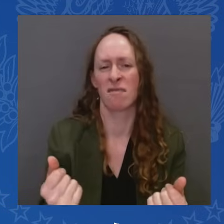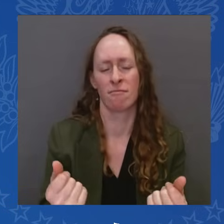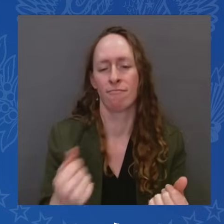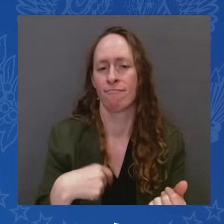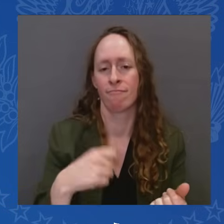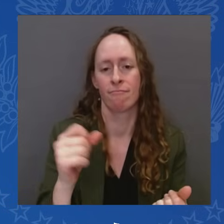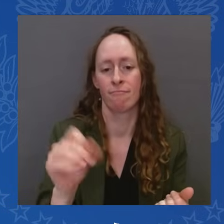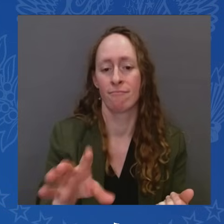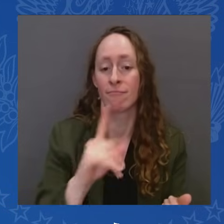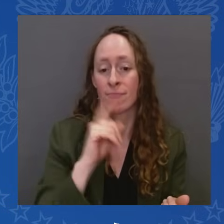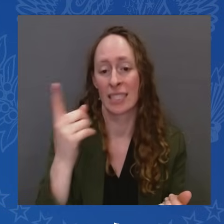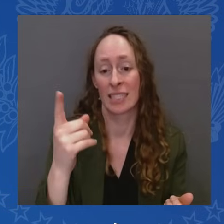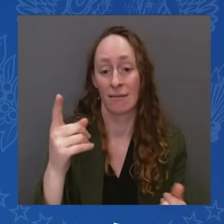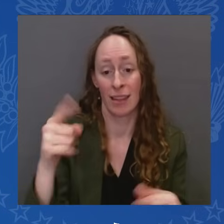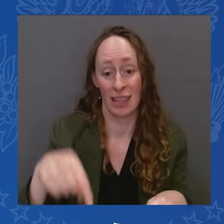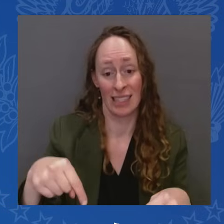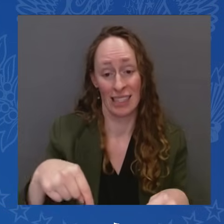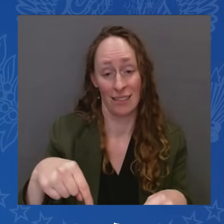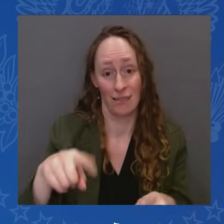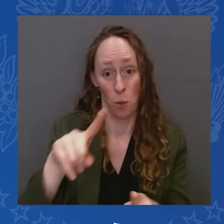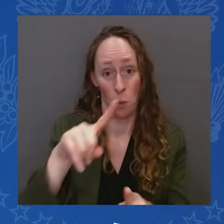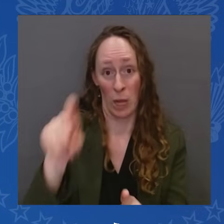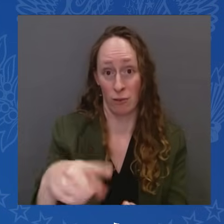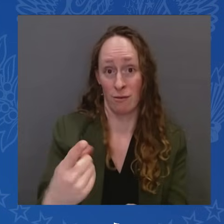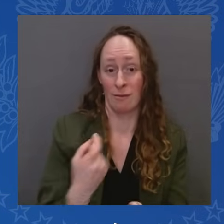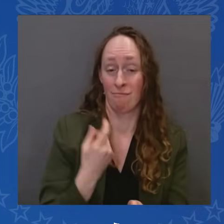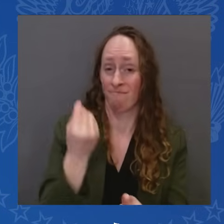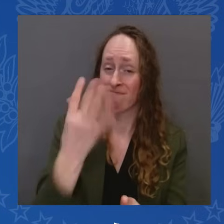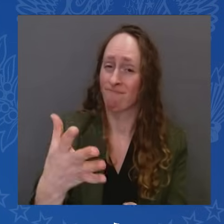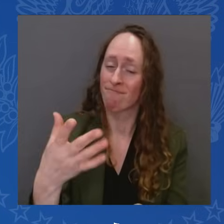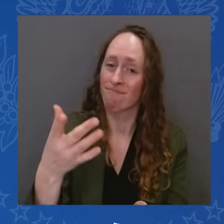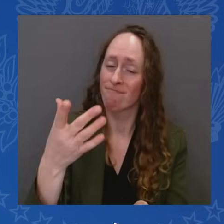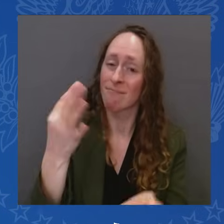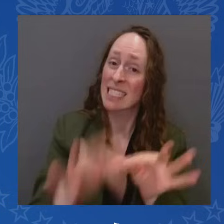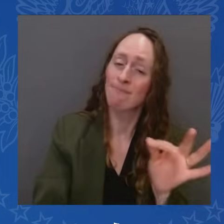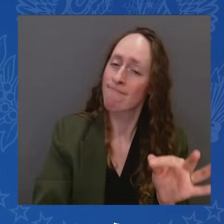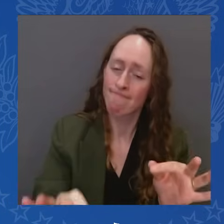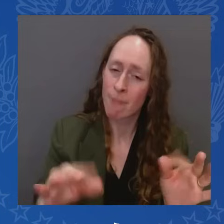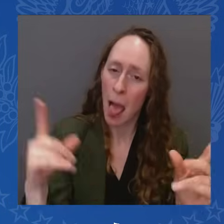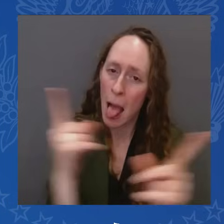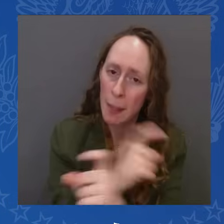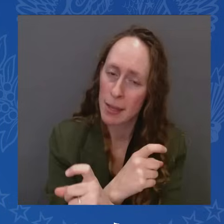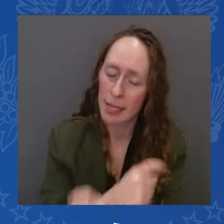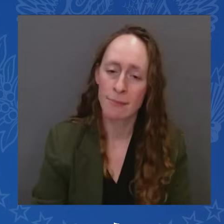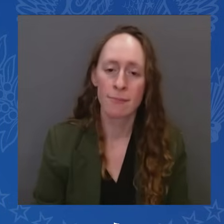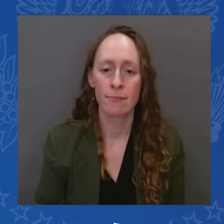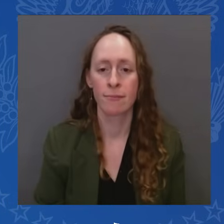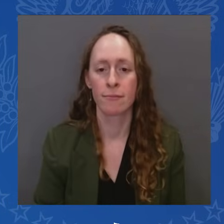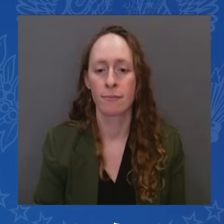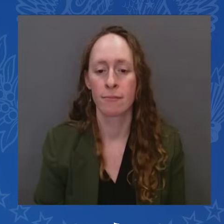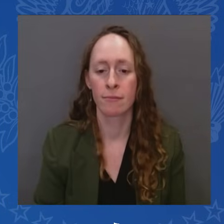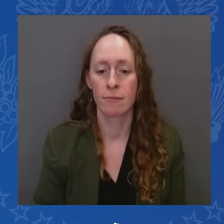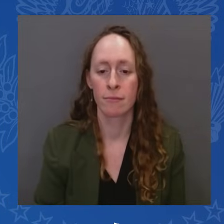We are not Allies -- until now, we are not mem- -- we are allies, but we are not members -- members of NATO.